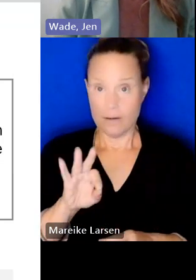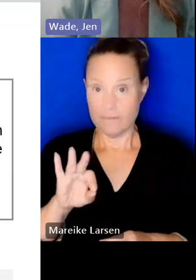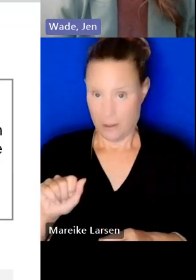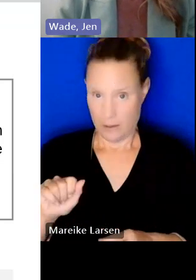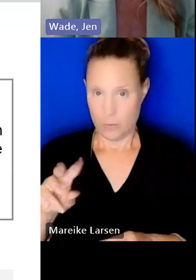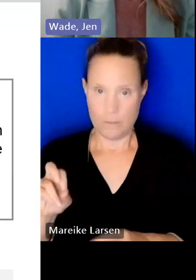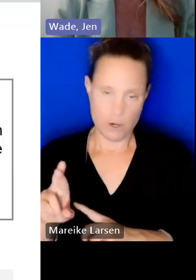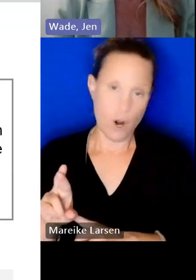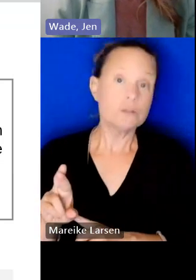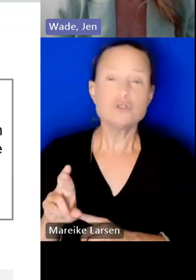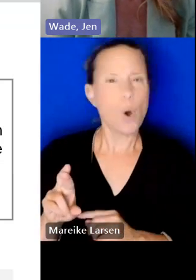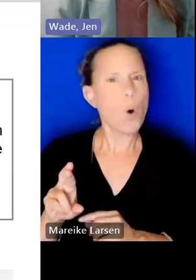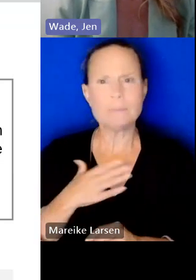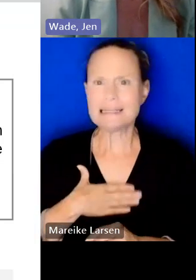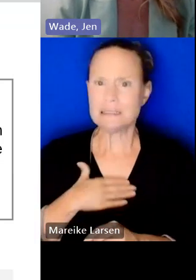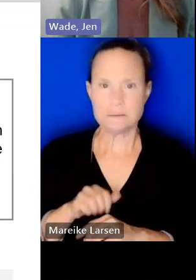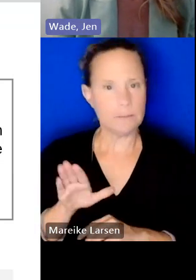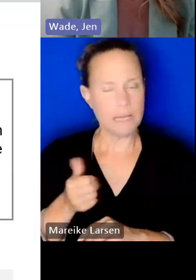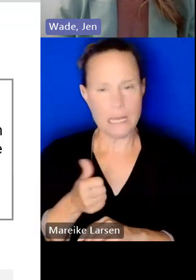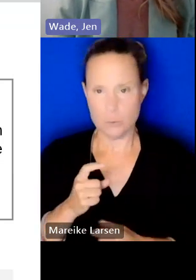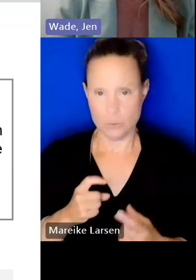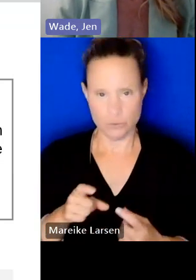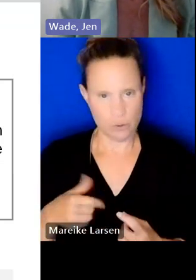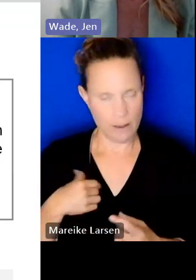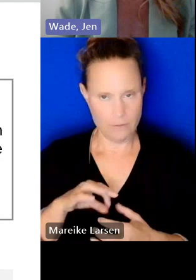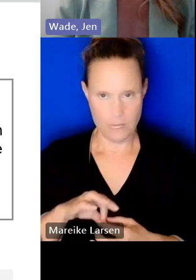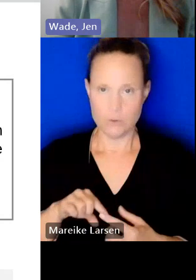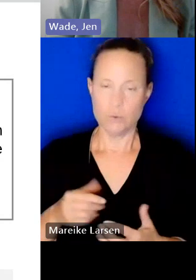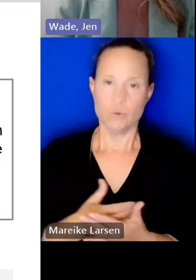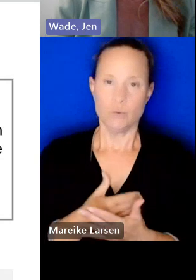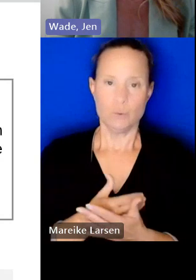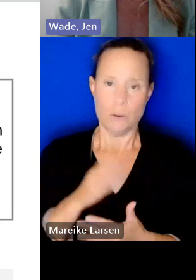So please submit any additional questions that you have with regards to this new round.